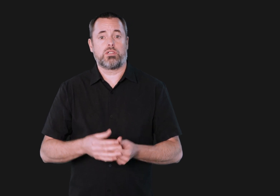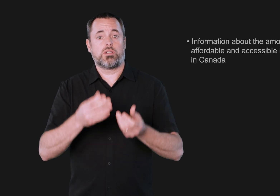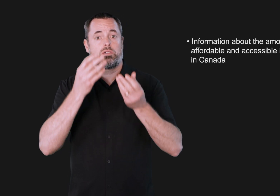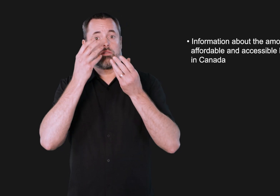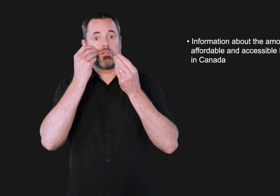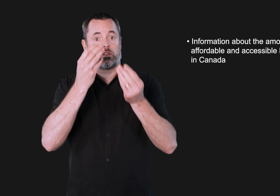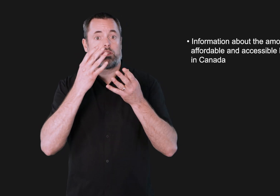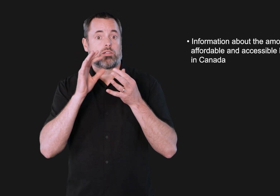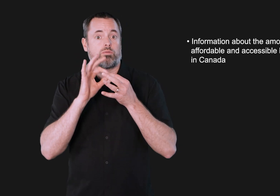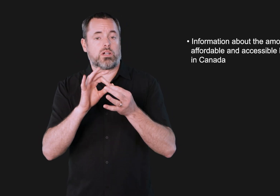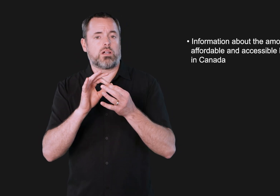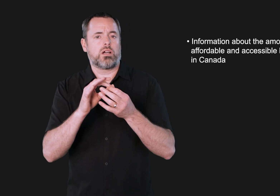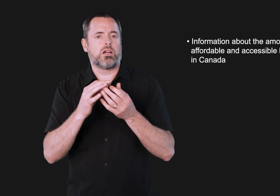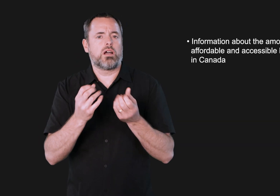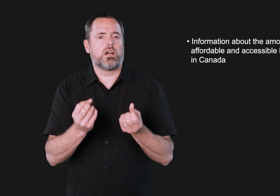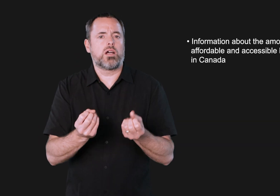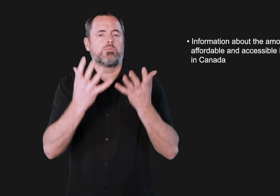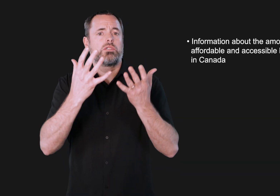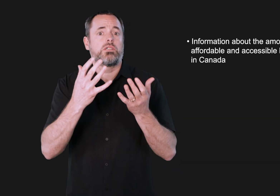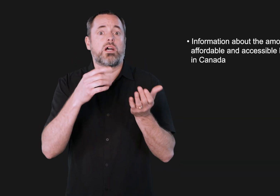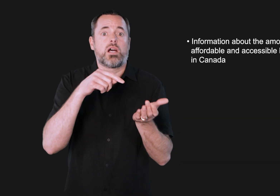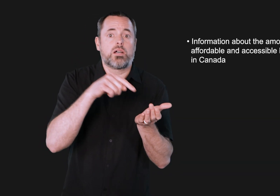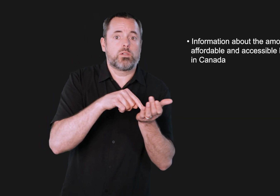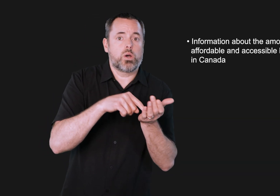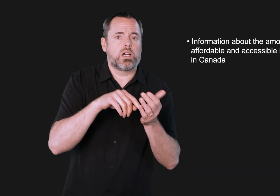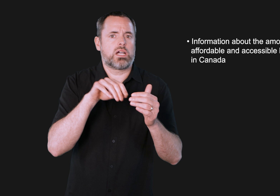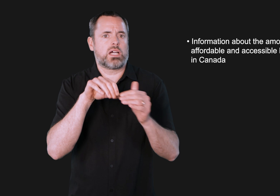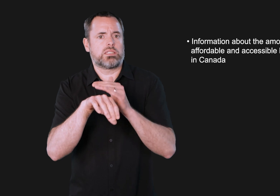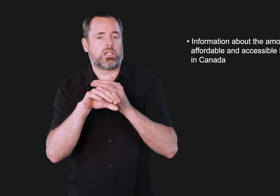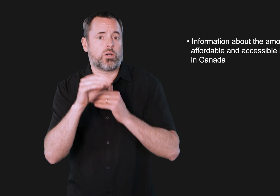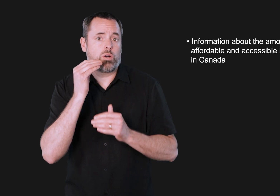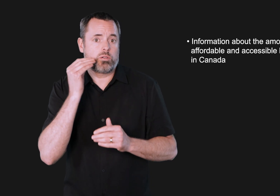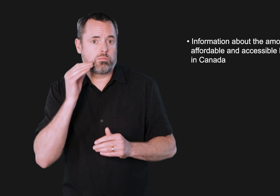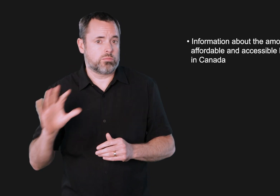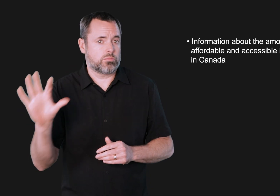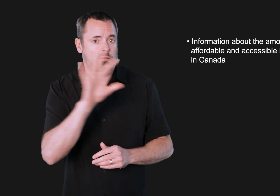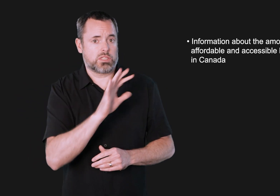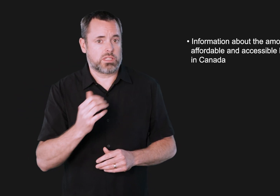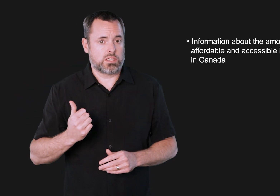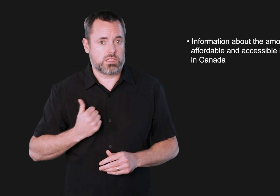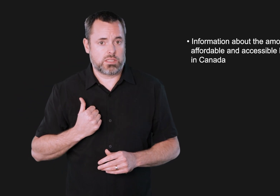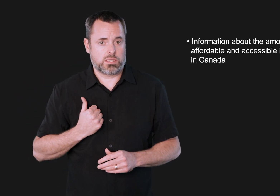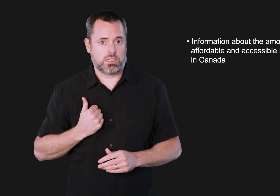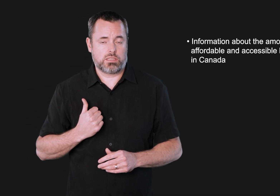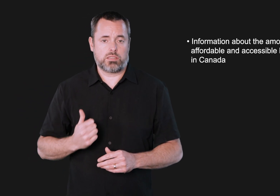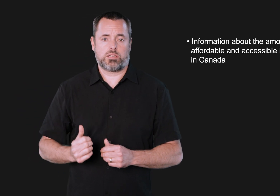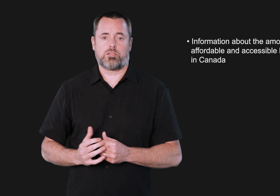• Information about the amount of affordable and accessible housing in Canada